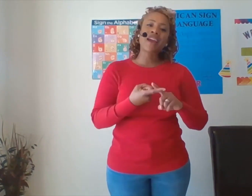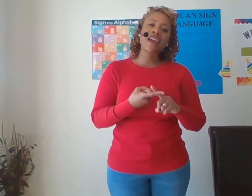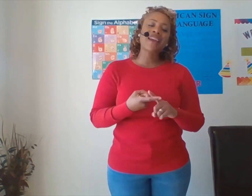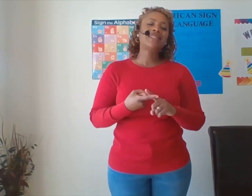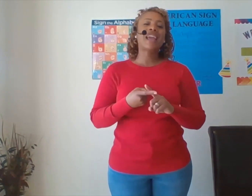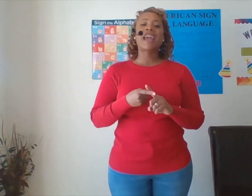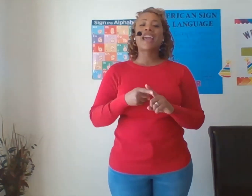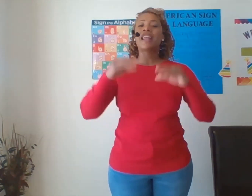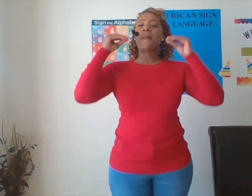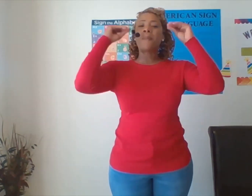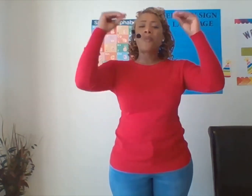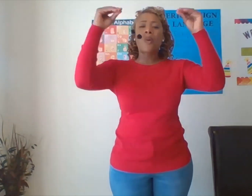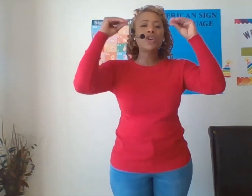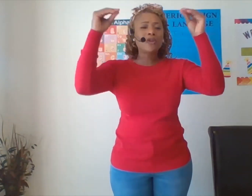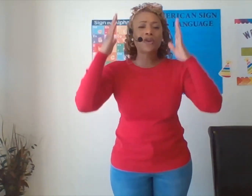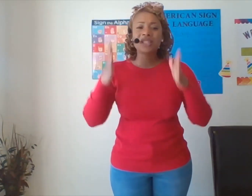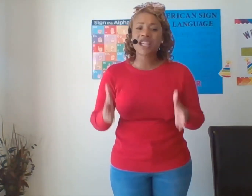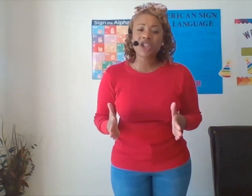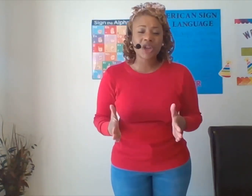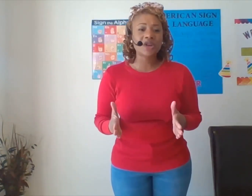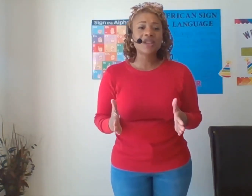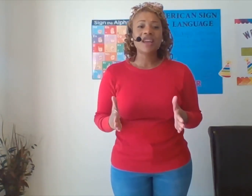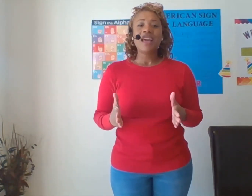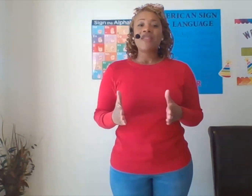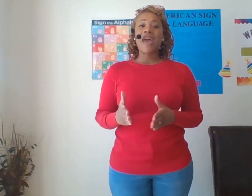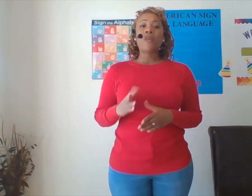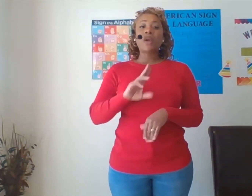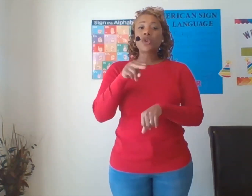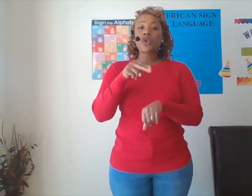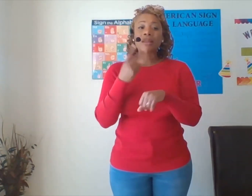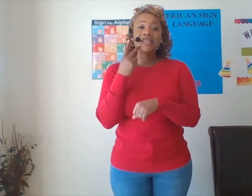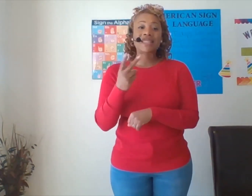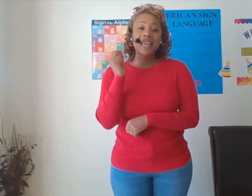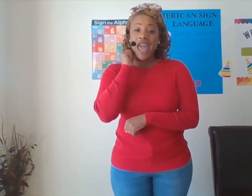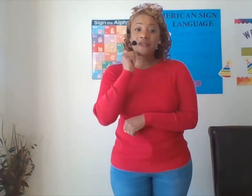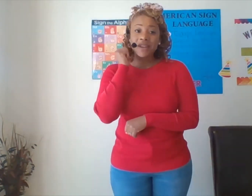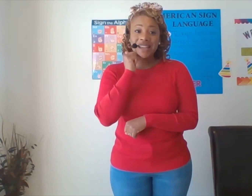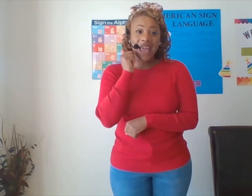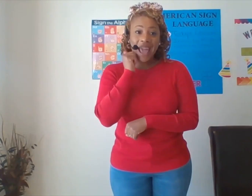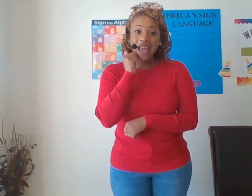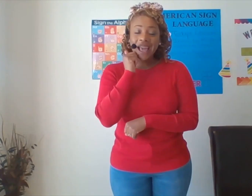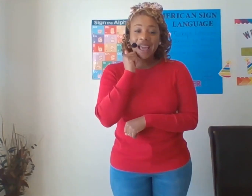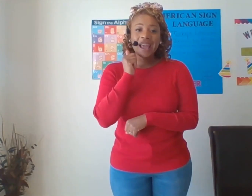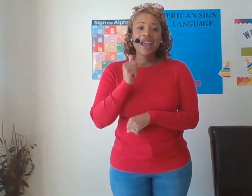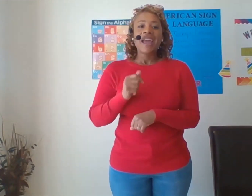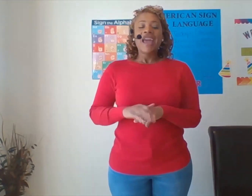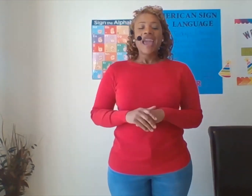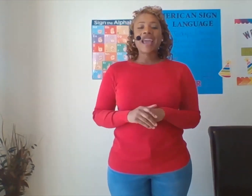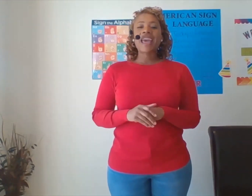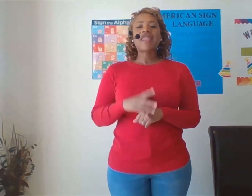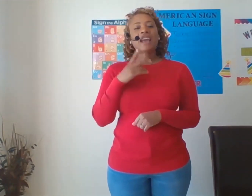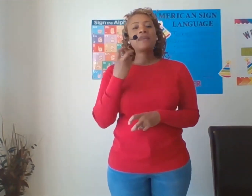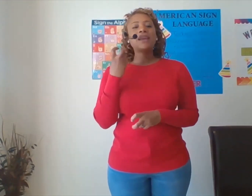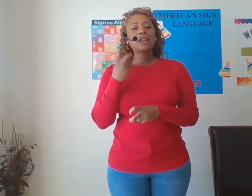and wonderful teachers that we normally see every day and that can be a little